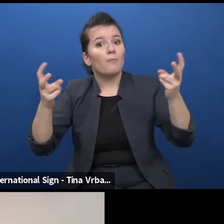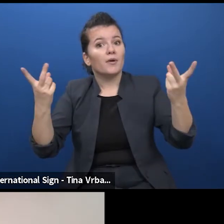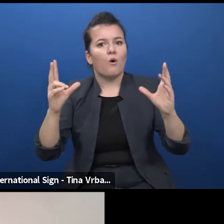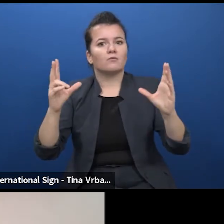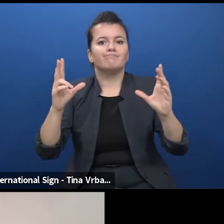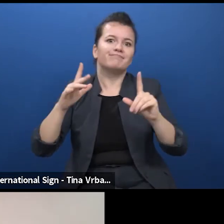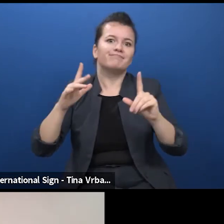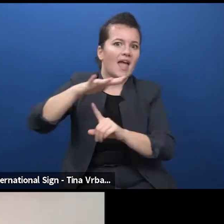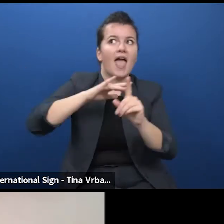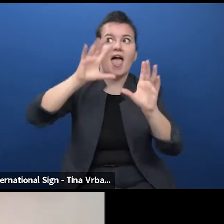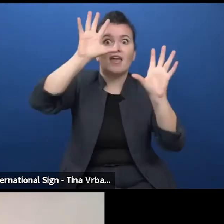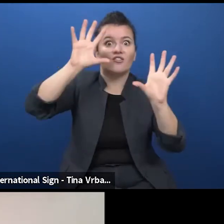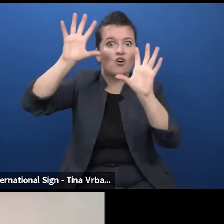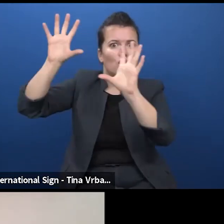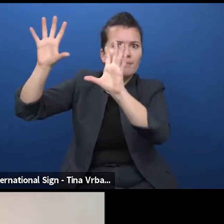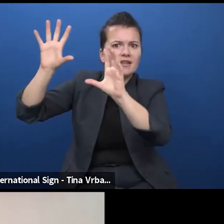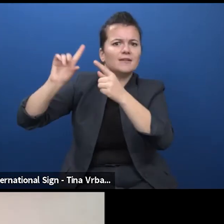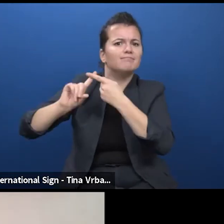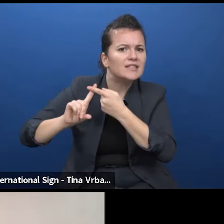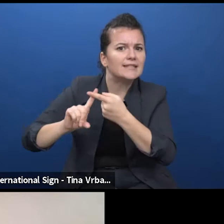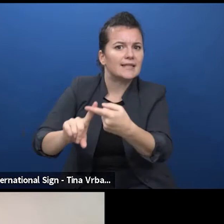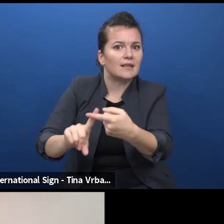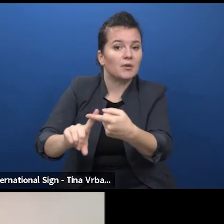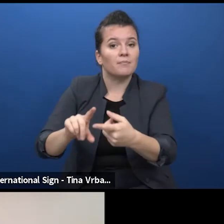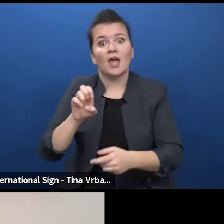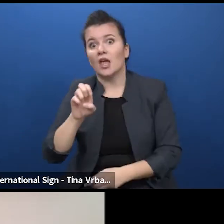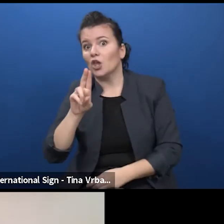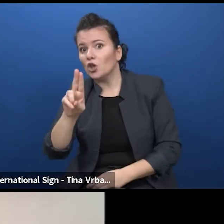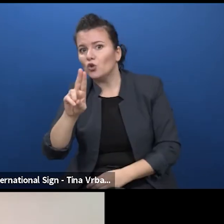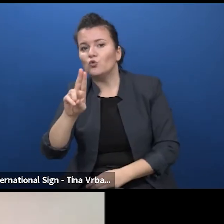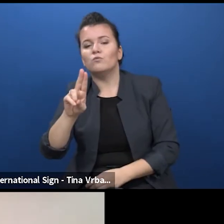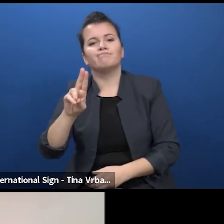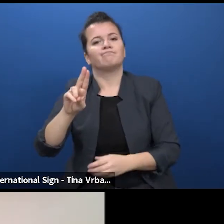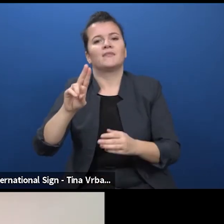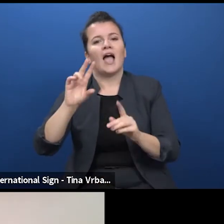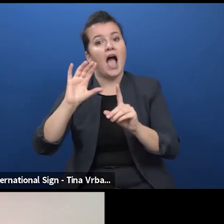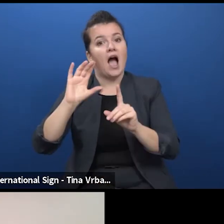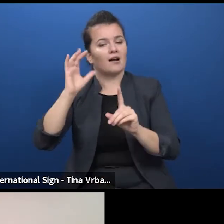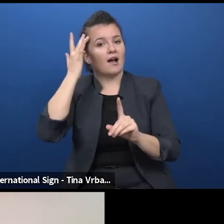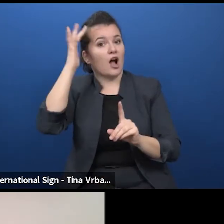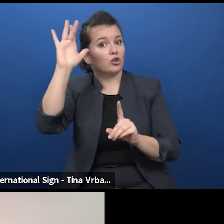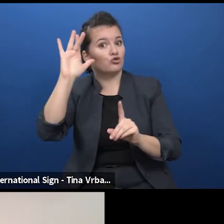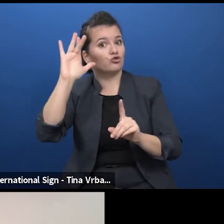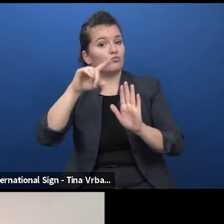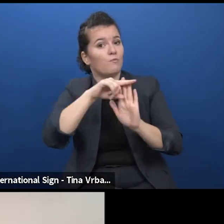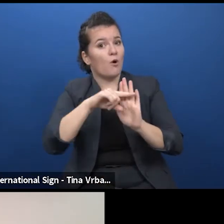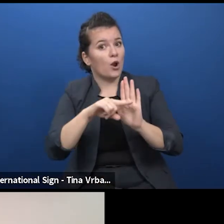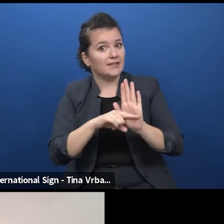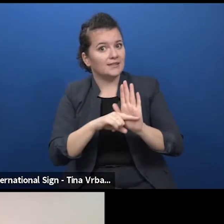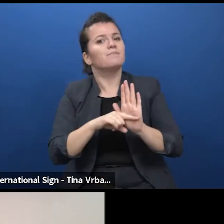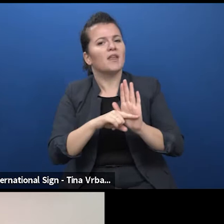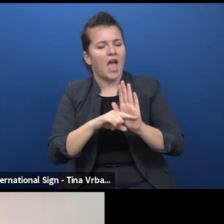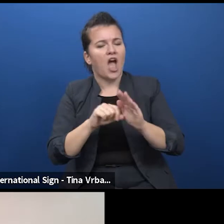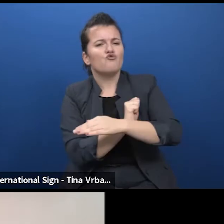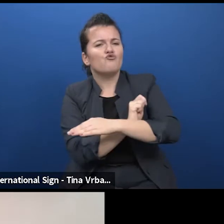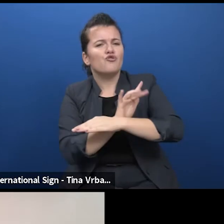and EU Cultural Policies: Greening the theatre and performing arts sector and of course throughout